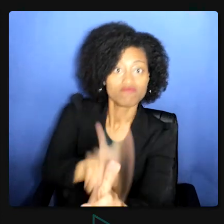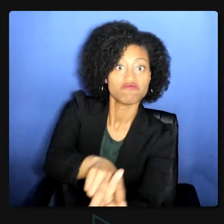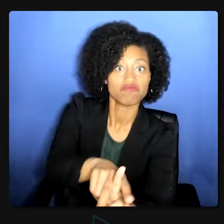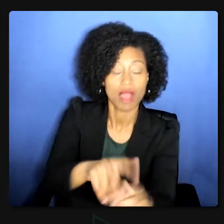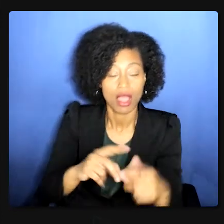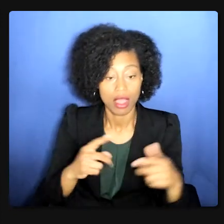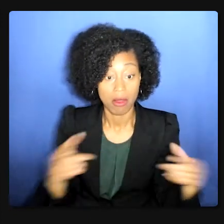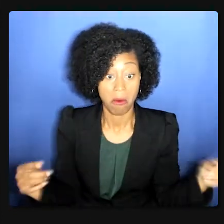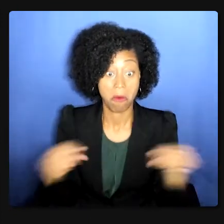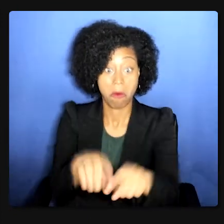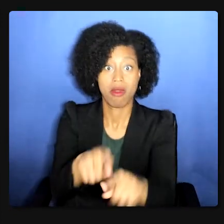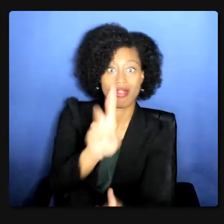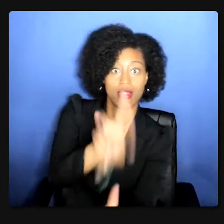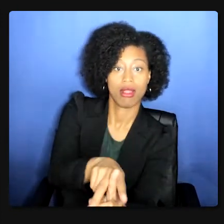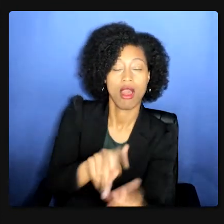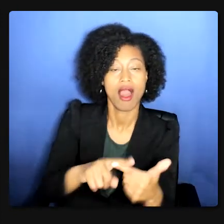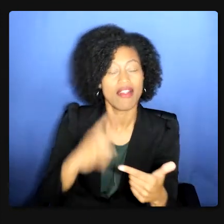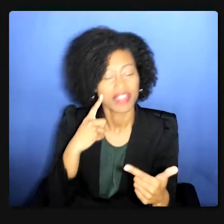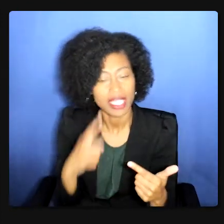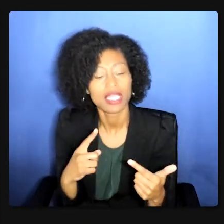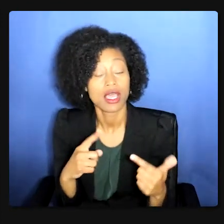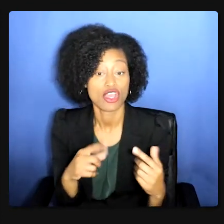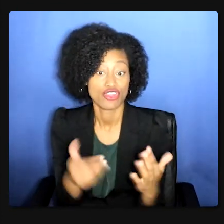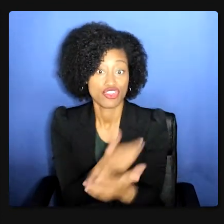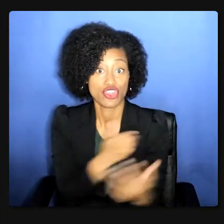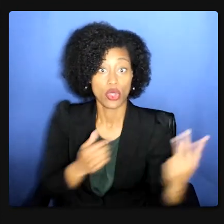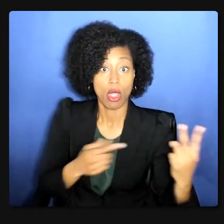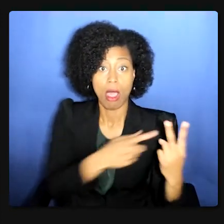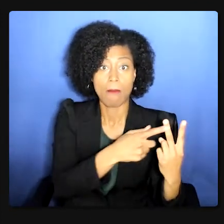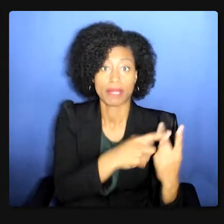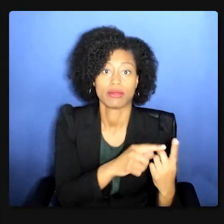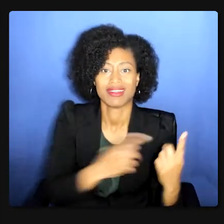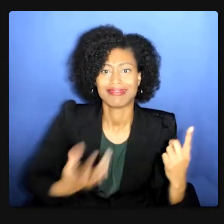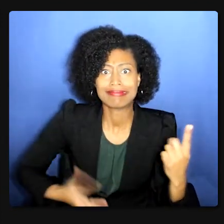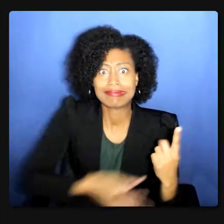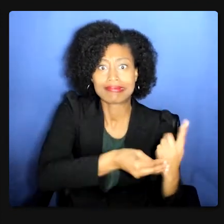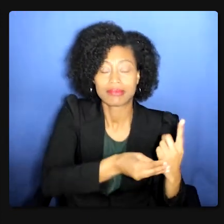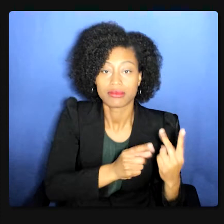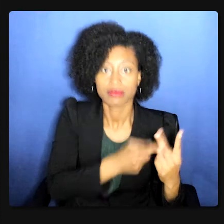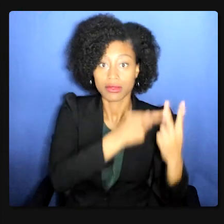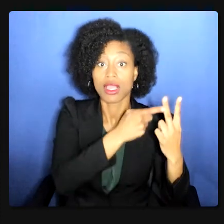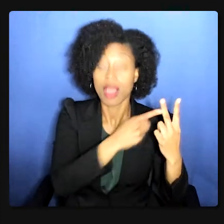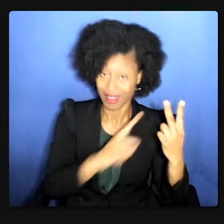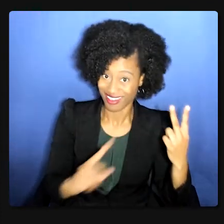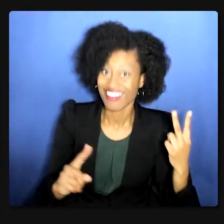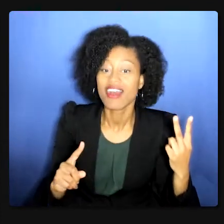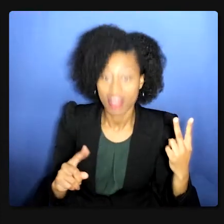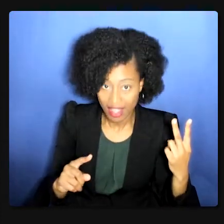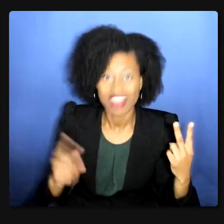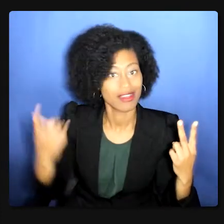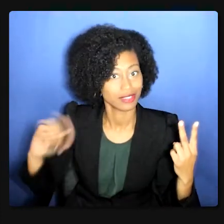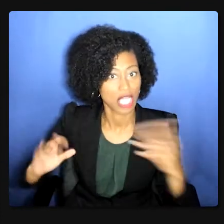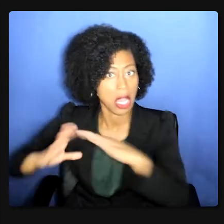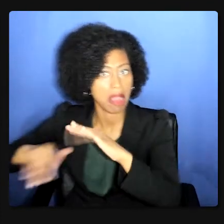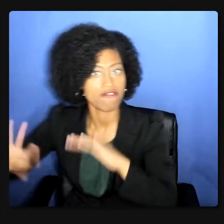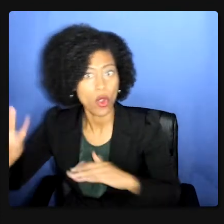A new standing by is created since we needed two. [Dimitris] Still, less than equal on four. [Amie] Another game server is allocated.